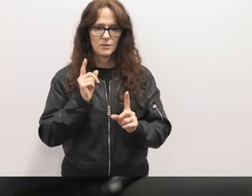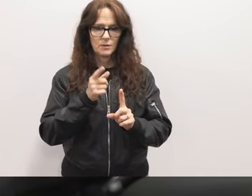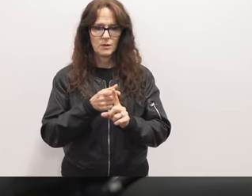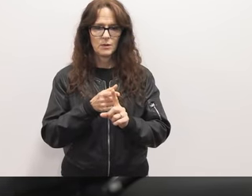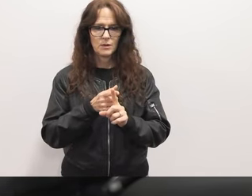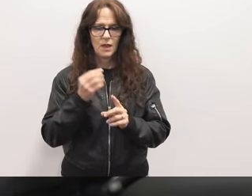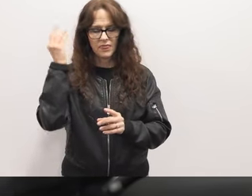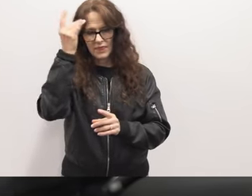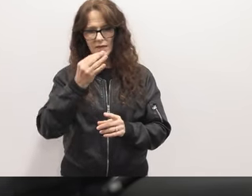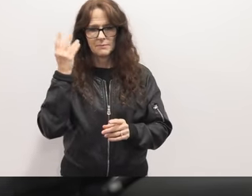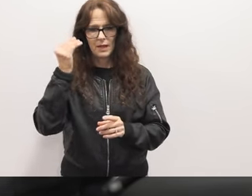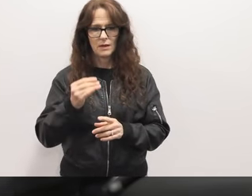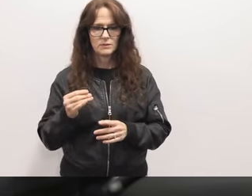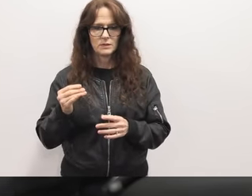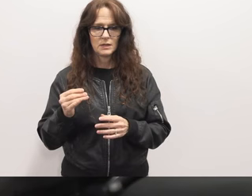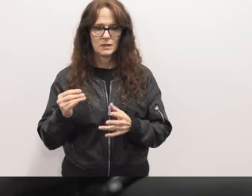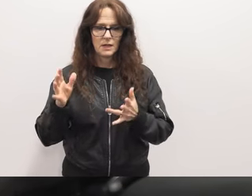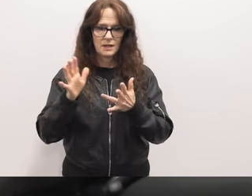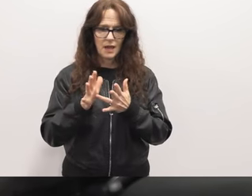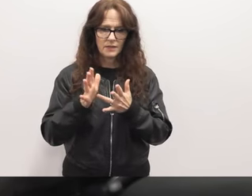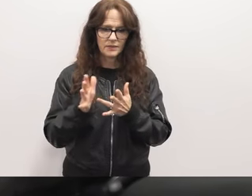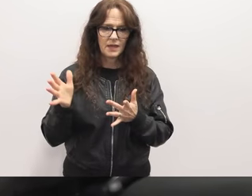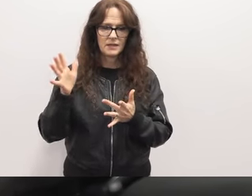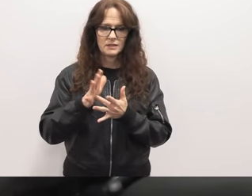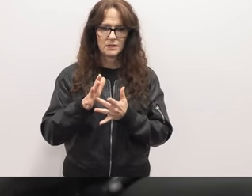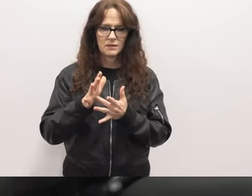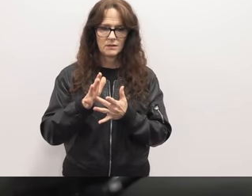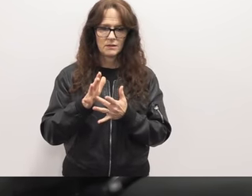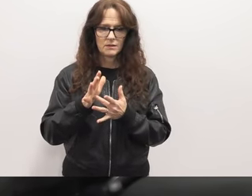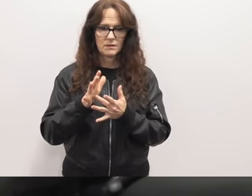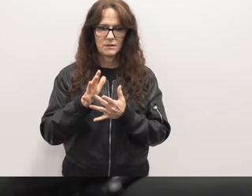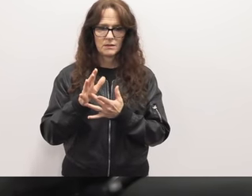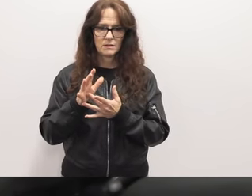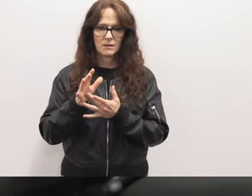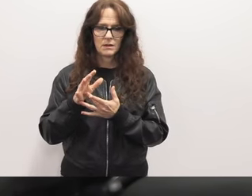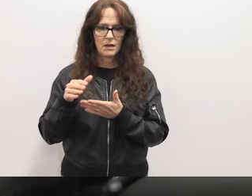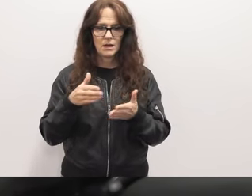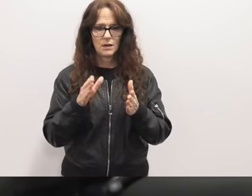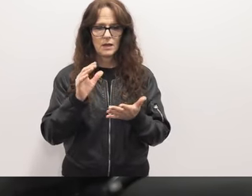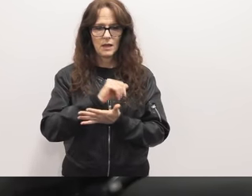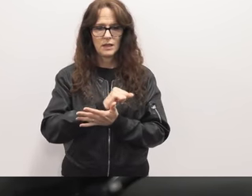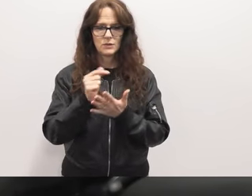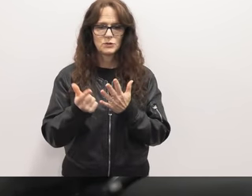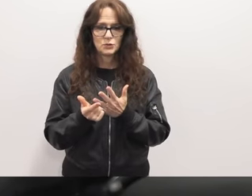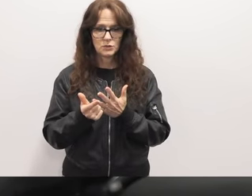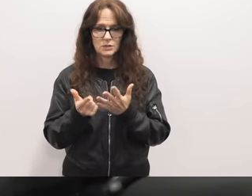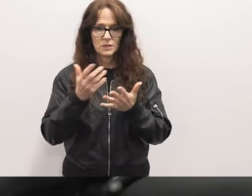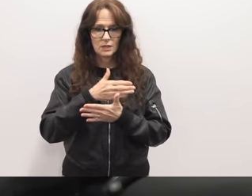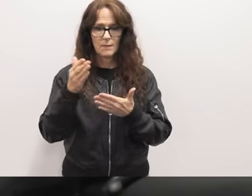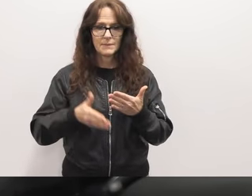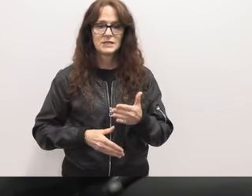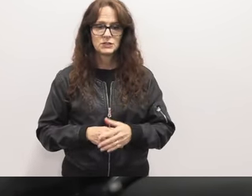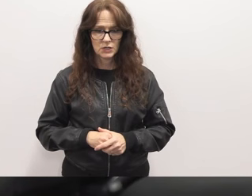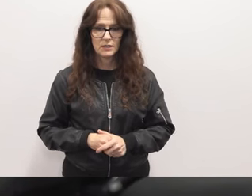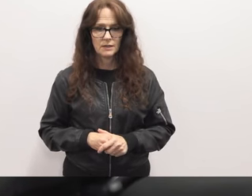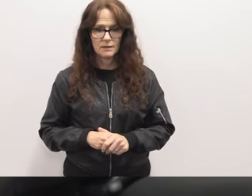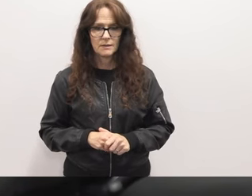thinking about ninth grade and 10th grade in route to A through G completion. [Erik Miller] Gotcha.